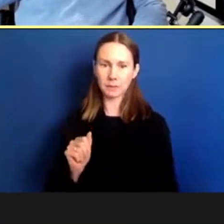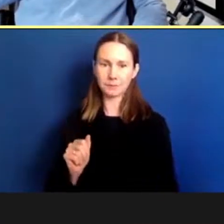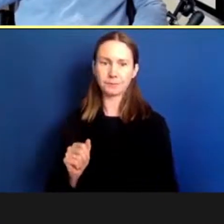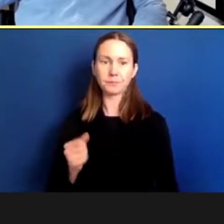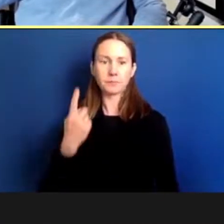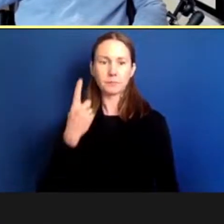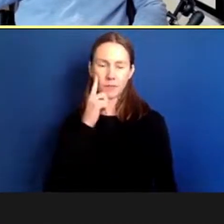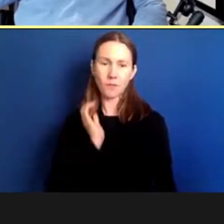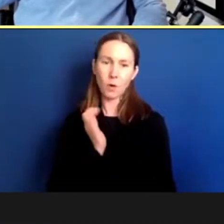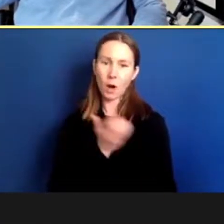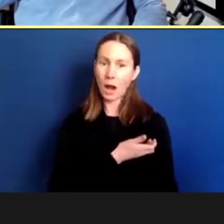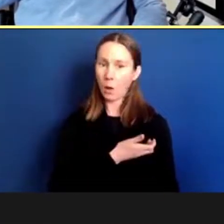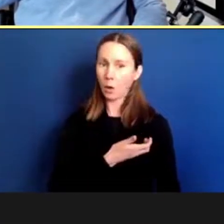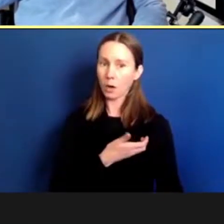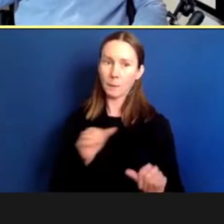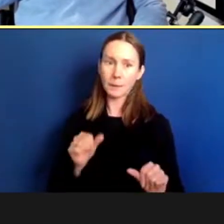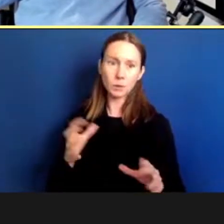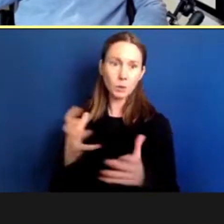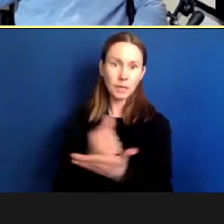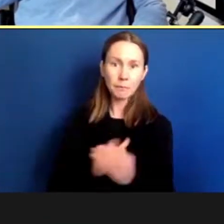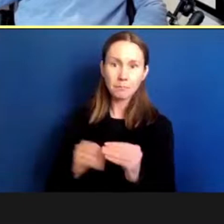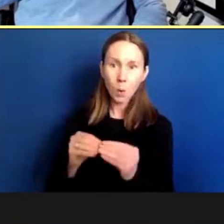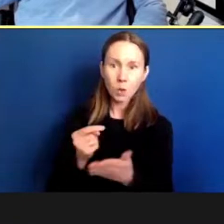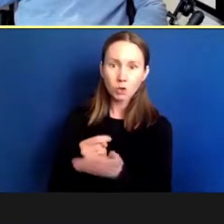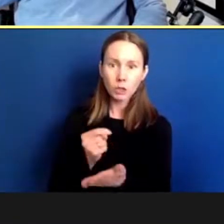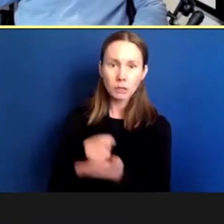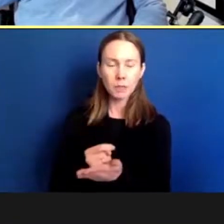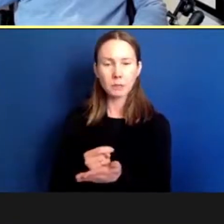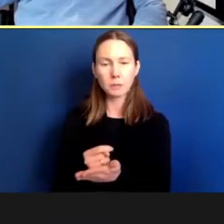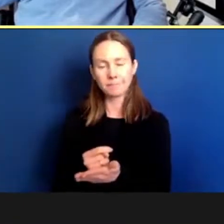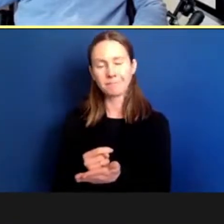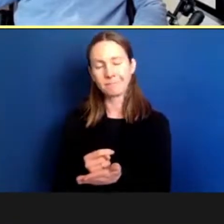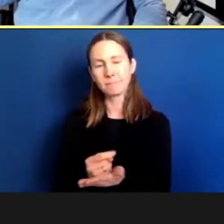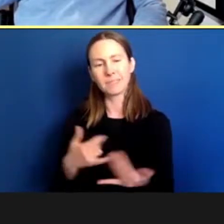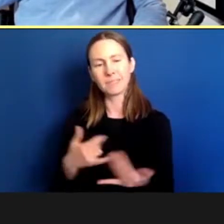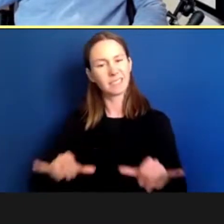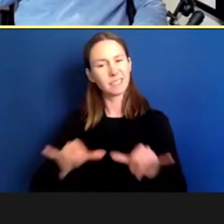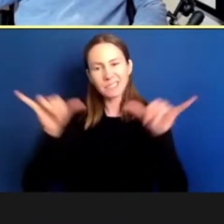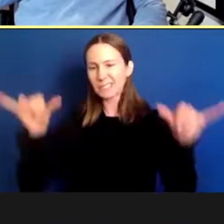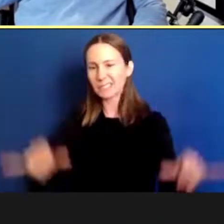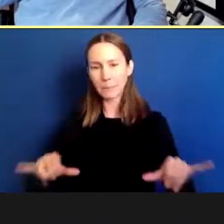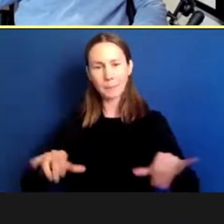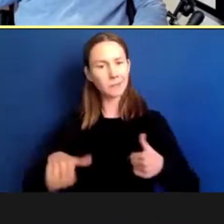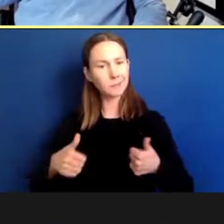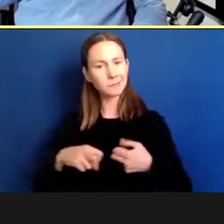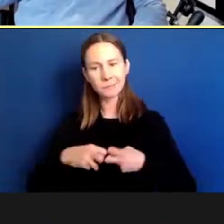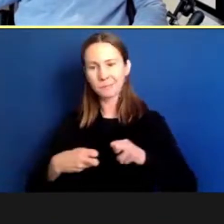and treatments. That was and still is systemic and pervasive, in just about every healthcare setting.